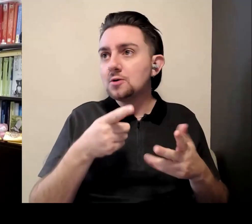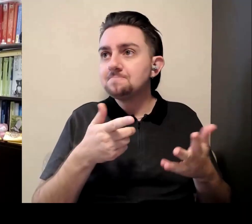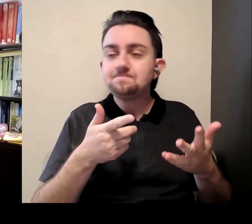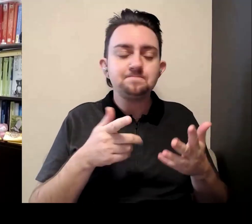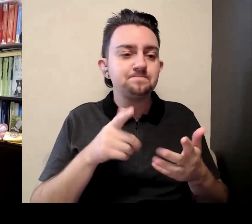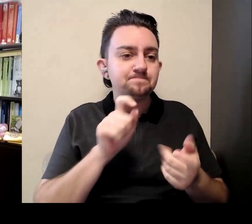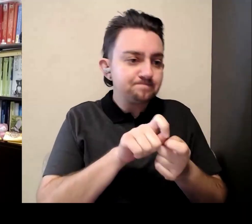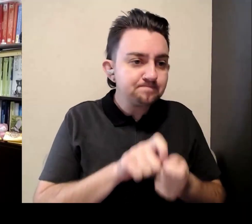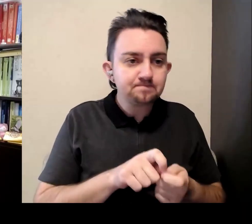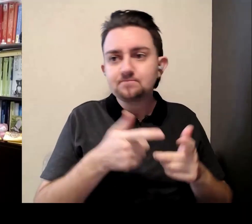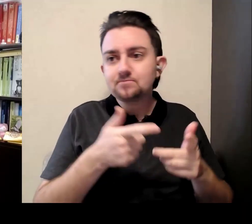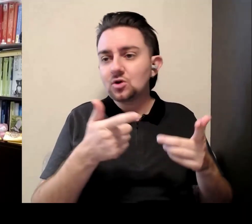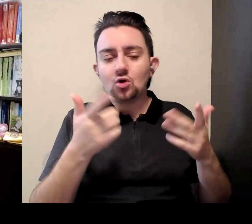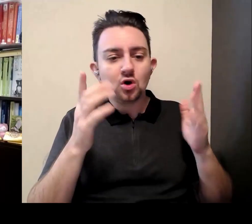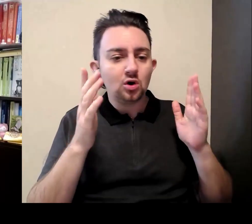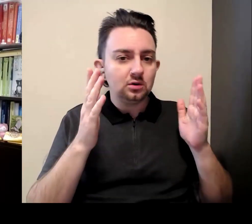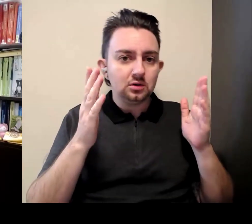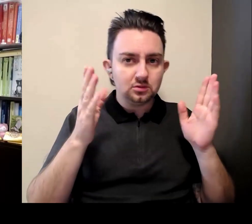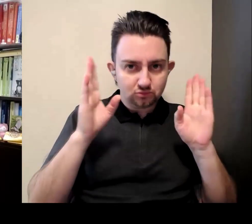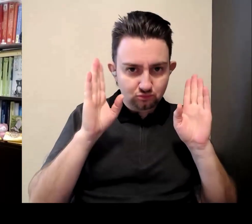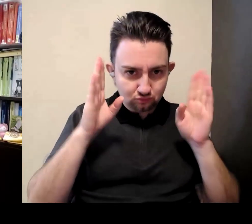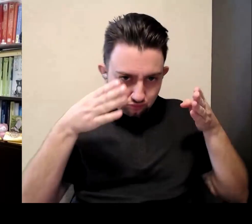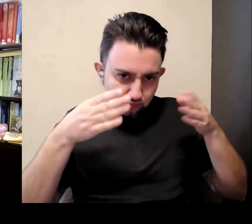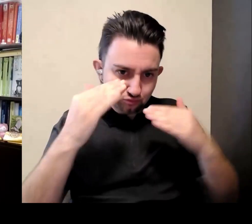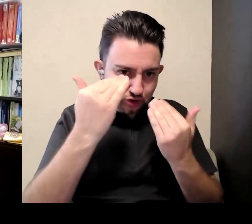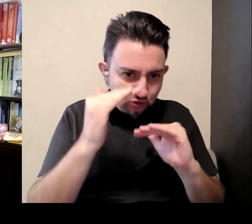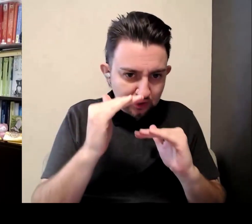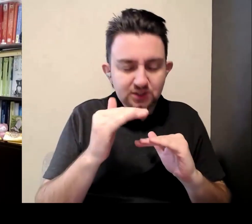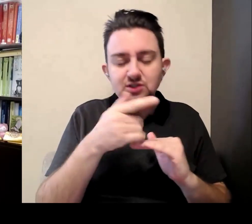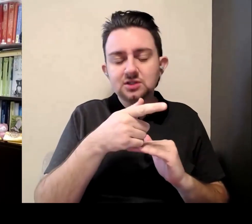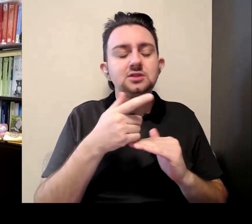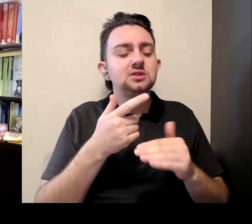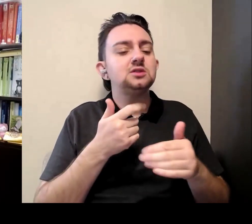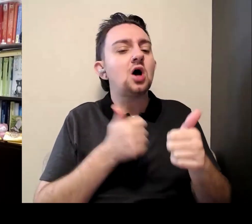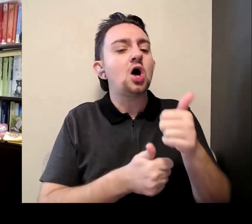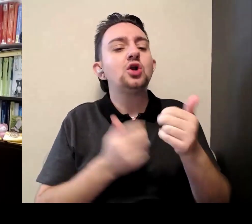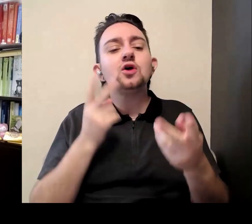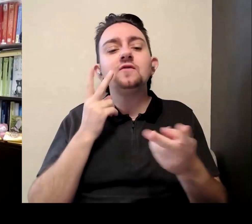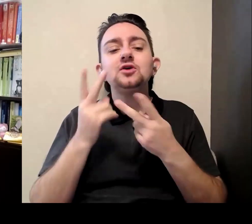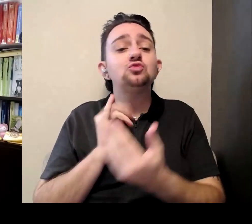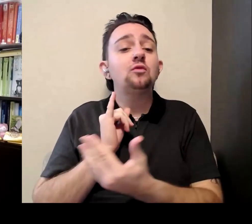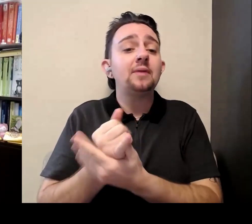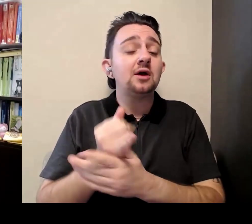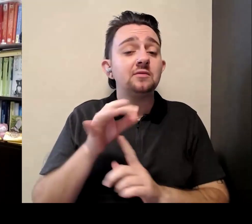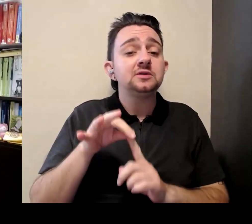field restrictions for eligibility under visual impairment for special education eligibility.